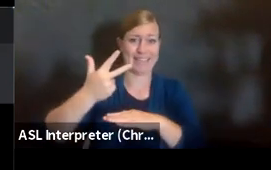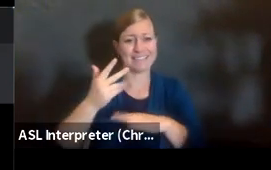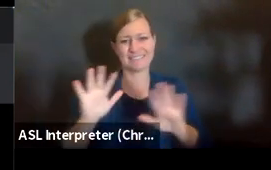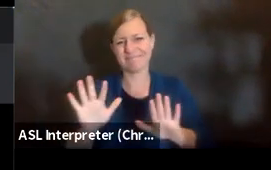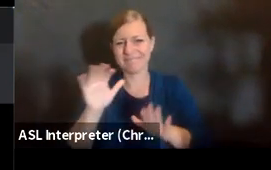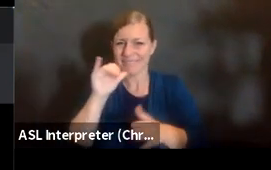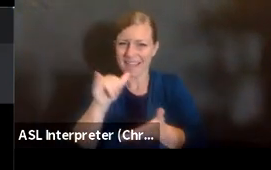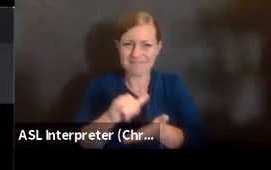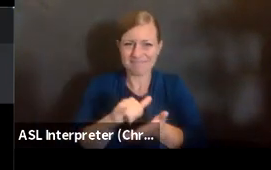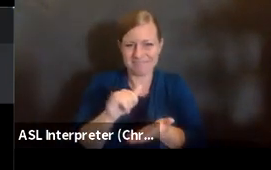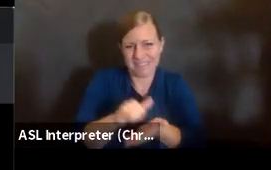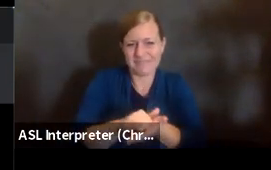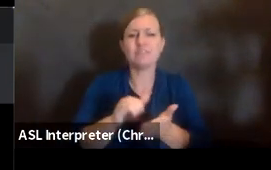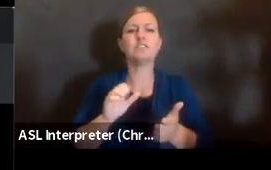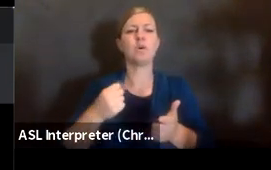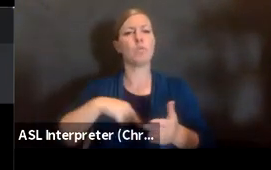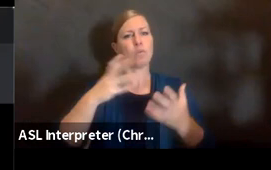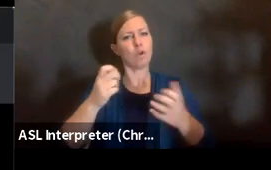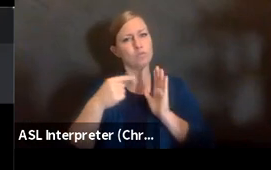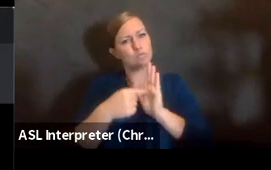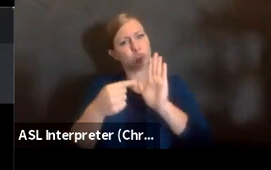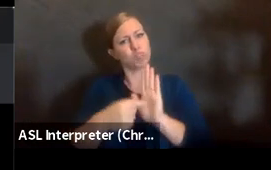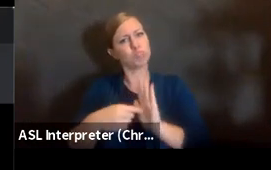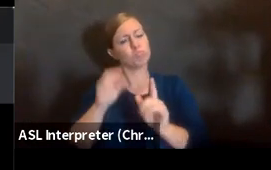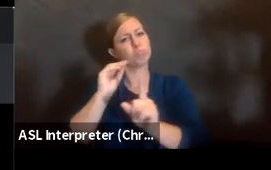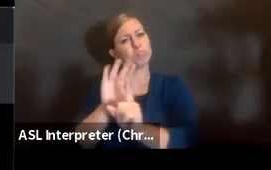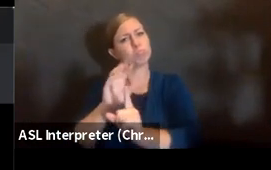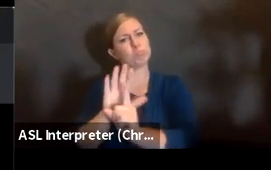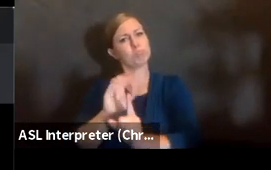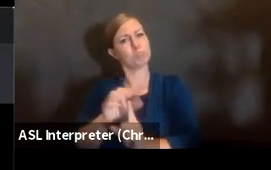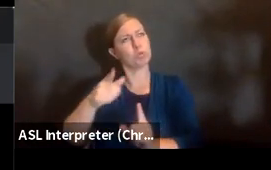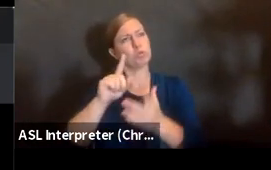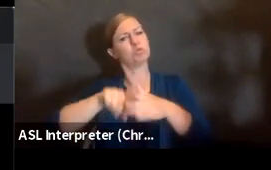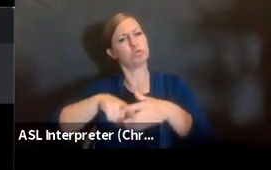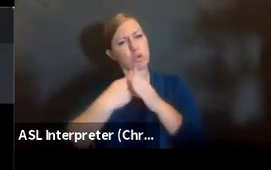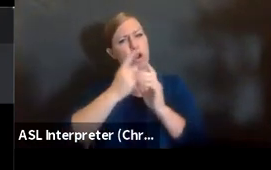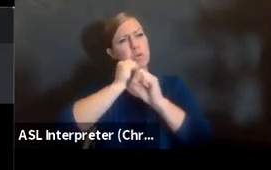Katherine Livick - ESD 112: We want you to see the possibilities and start getting an idea of how you can set things up, have some practical ideas.